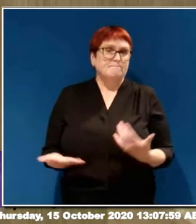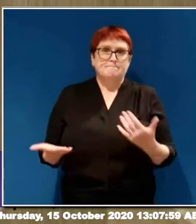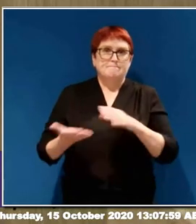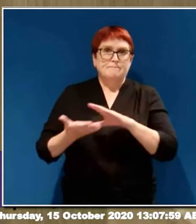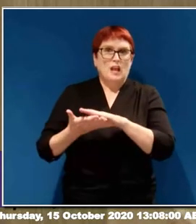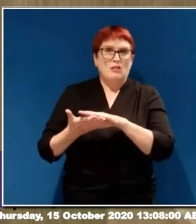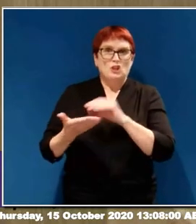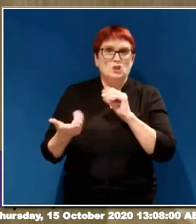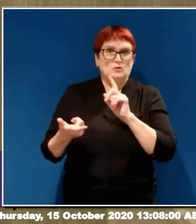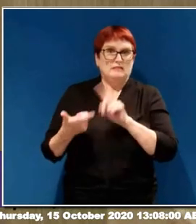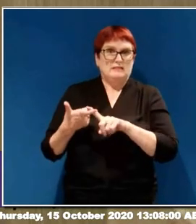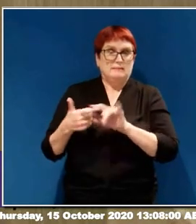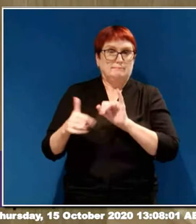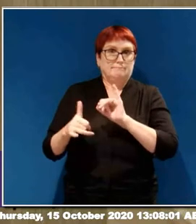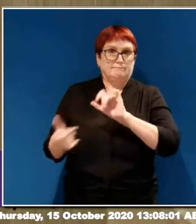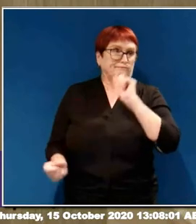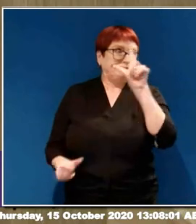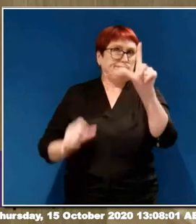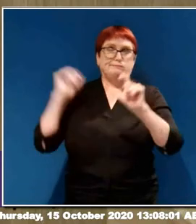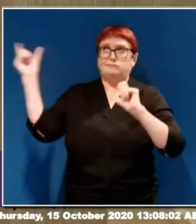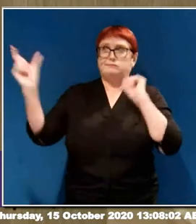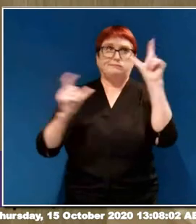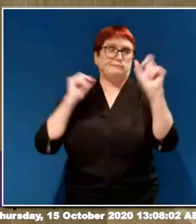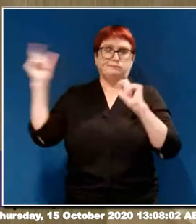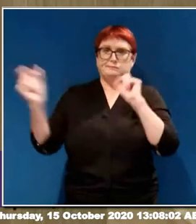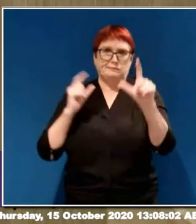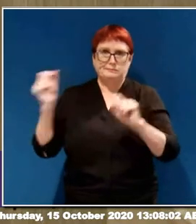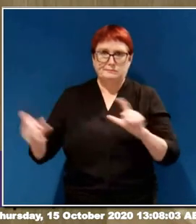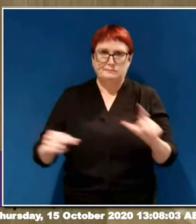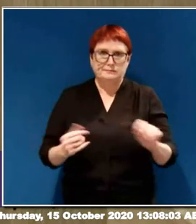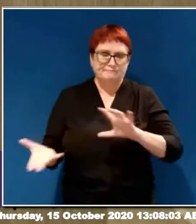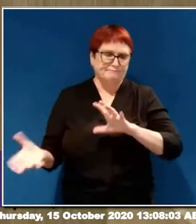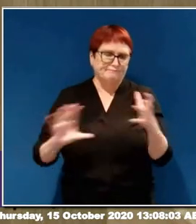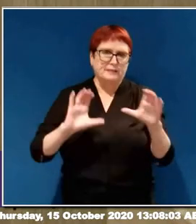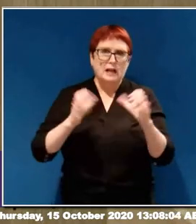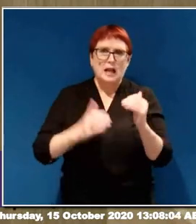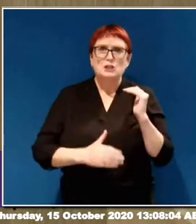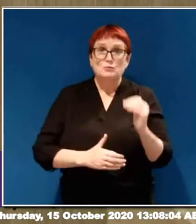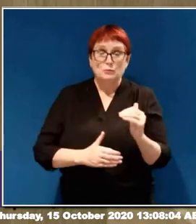And it was only when they pulled back that the student stopped.